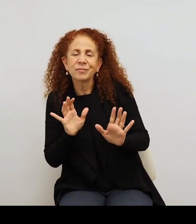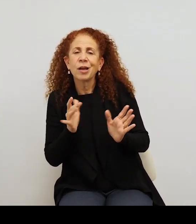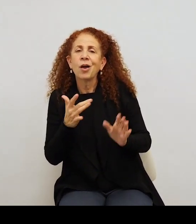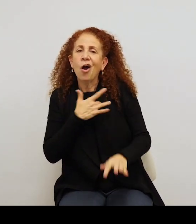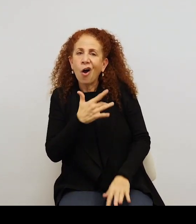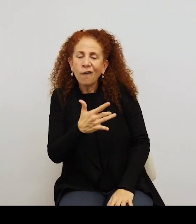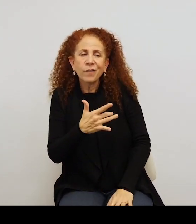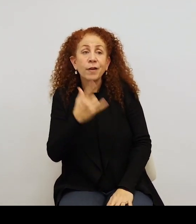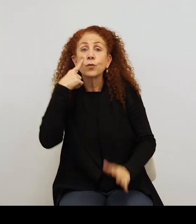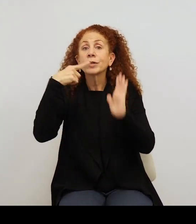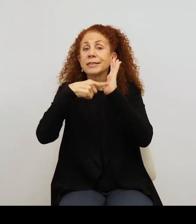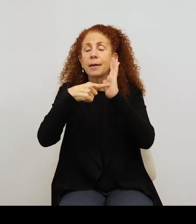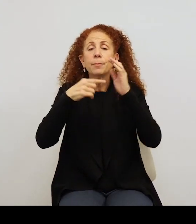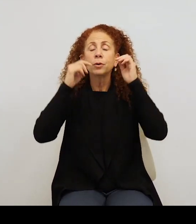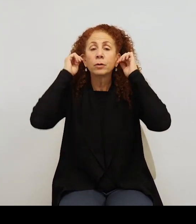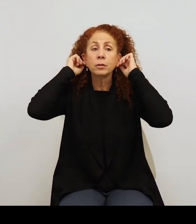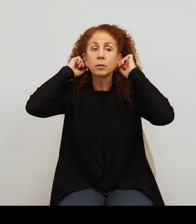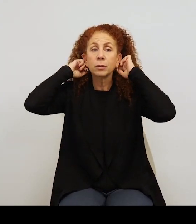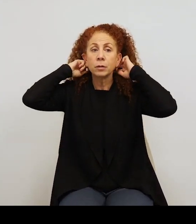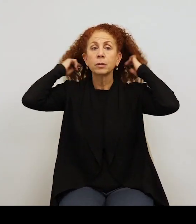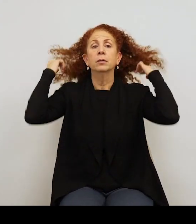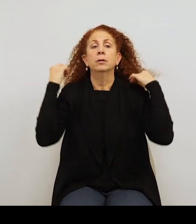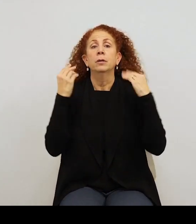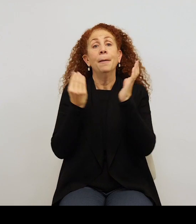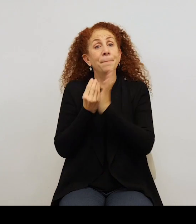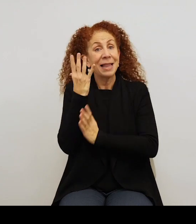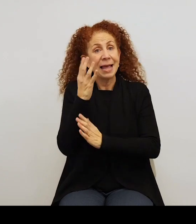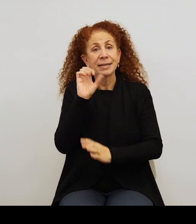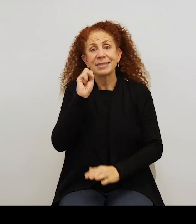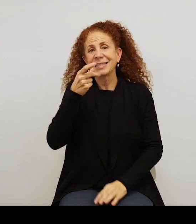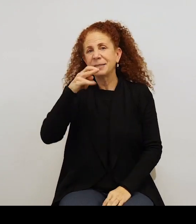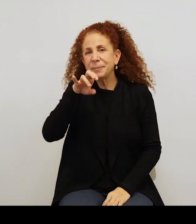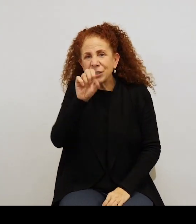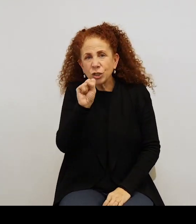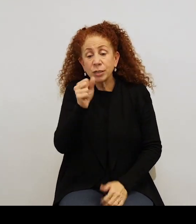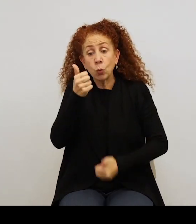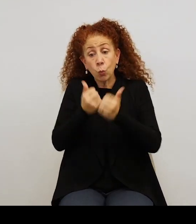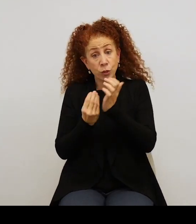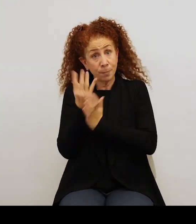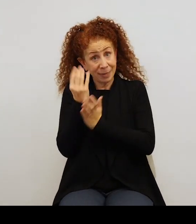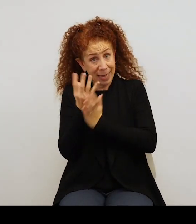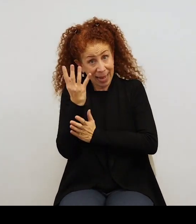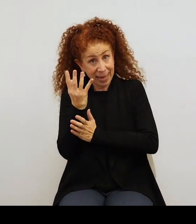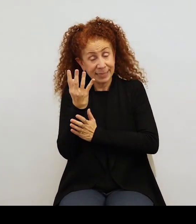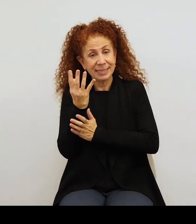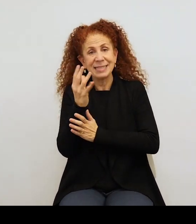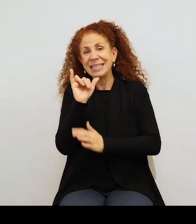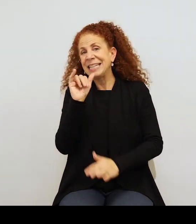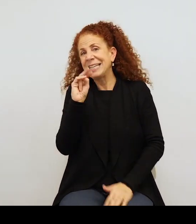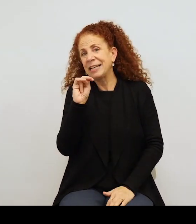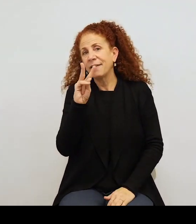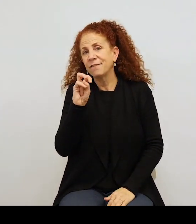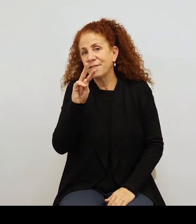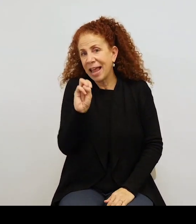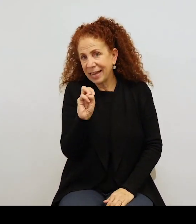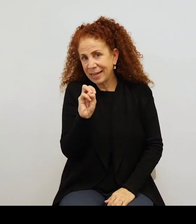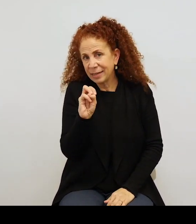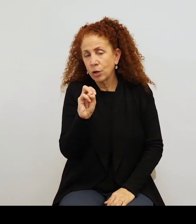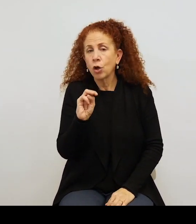so for example, plant species, the plants that invade-- like in the North American prairies,